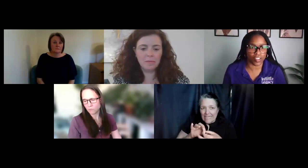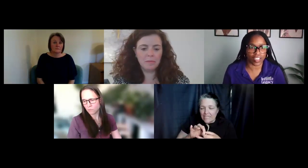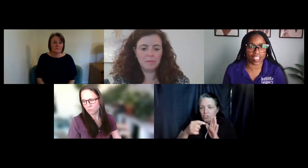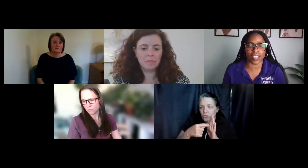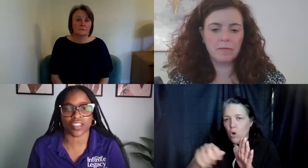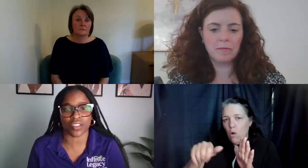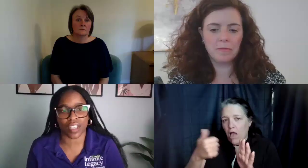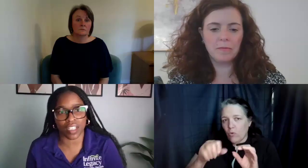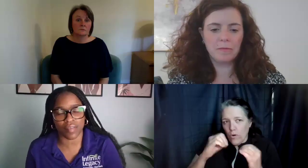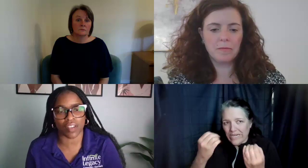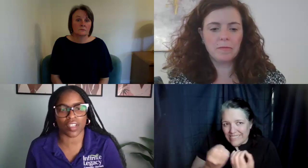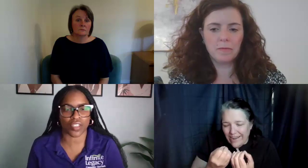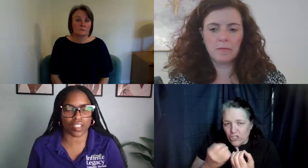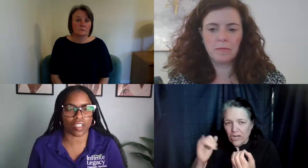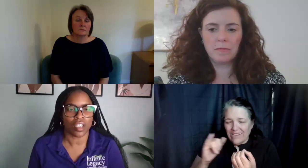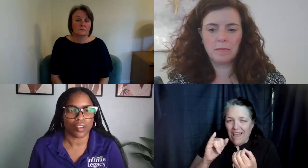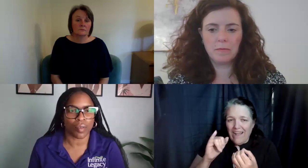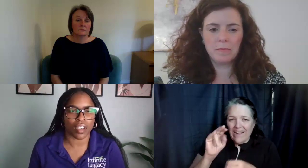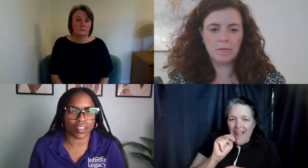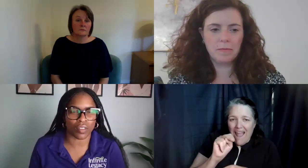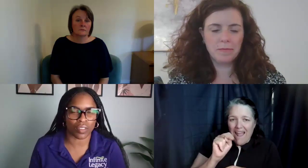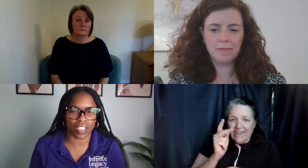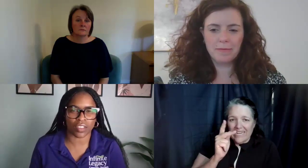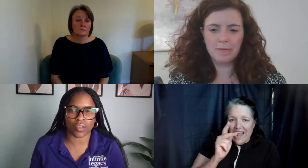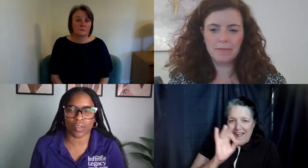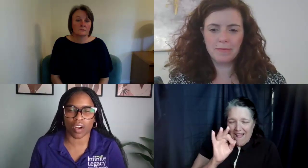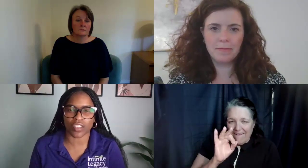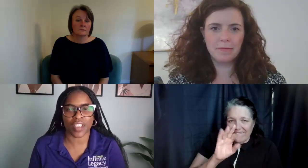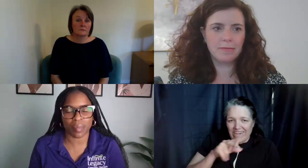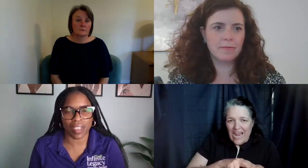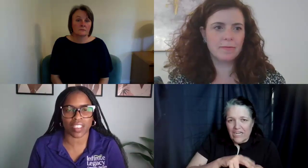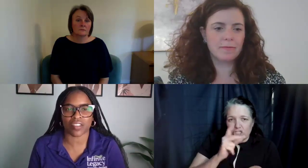like the National Kidney Foundation. We also link to our transplant centers that